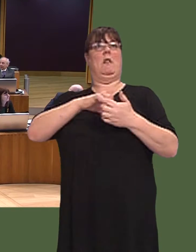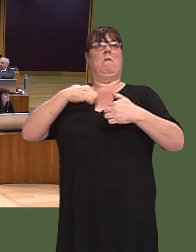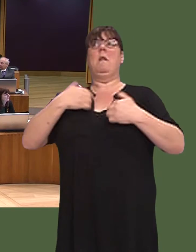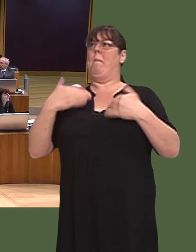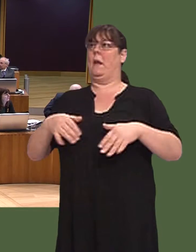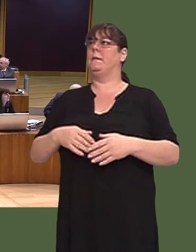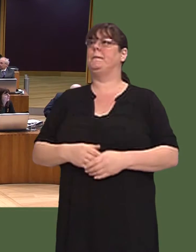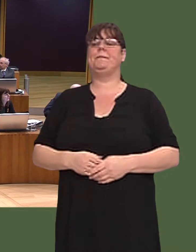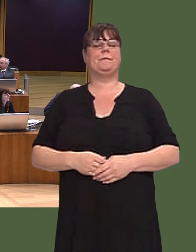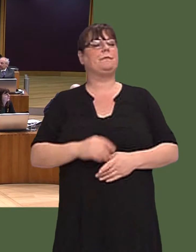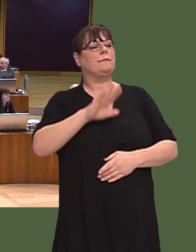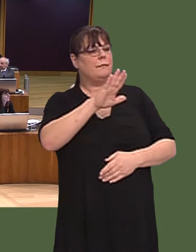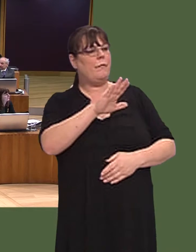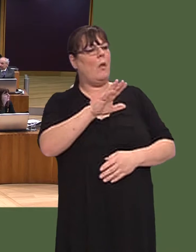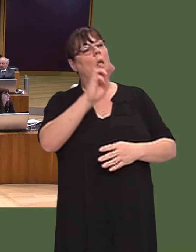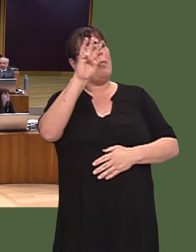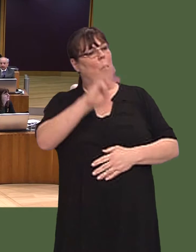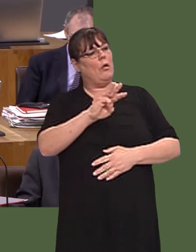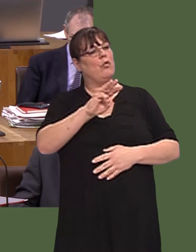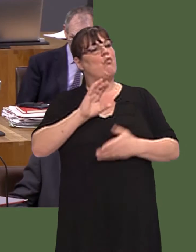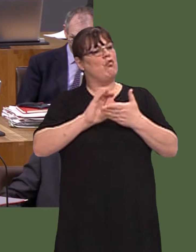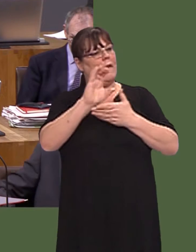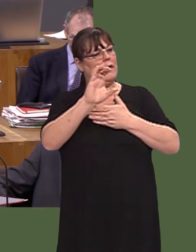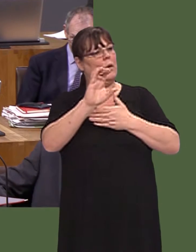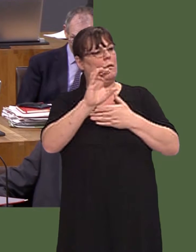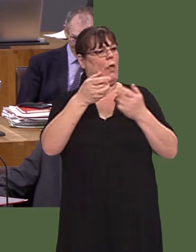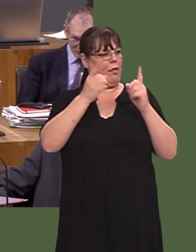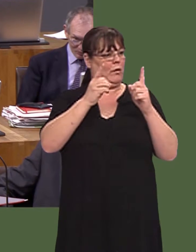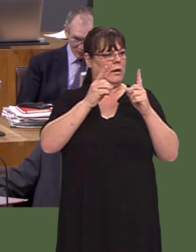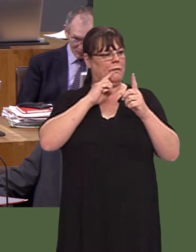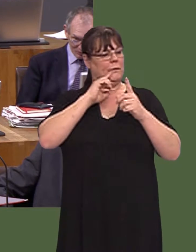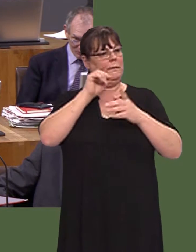Carwyn Jones: First of all, the Welsh Revenue Authority will be up and running in April of next year.